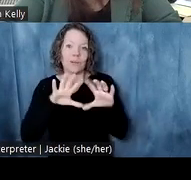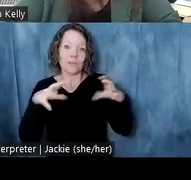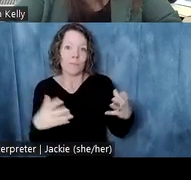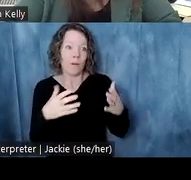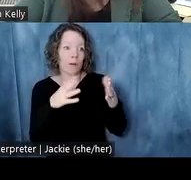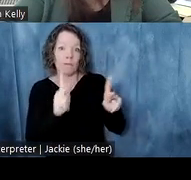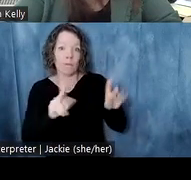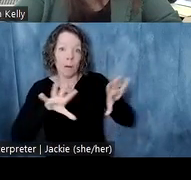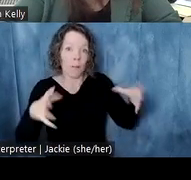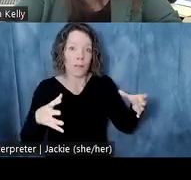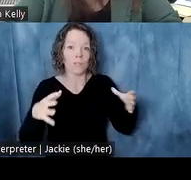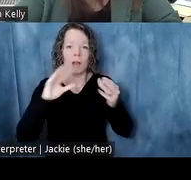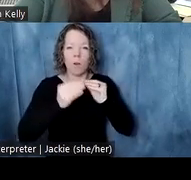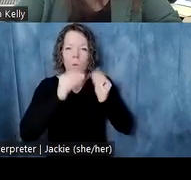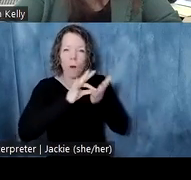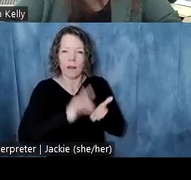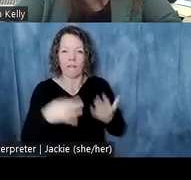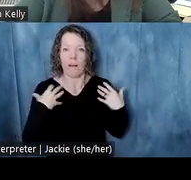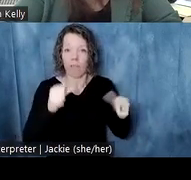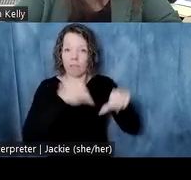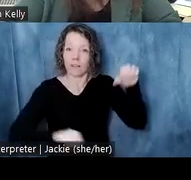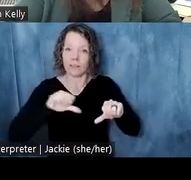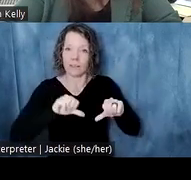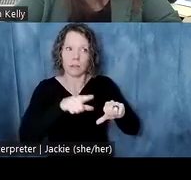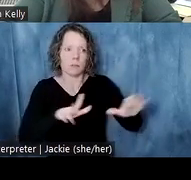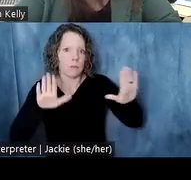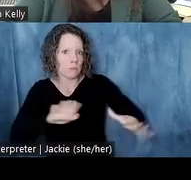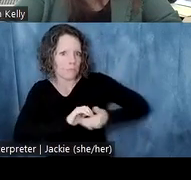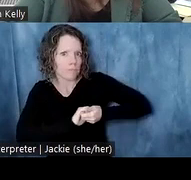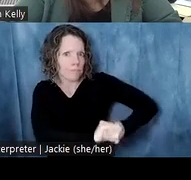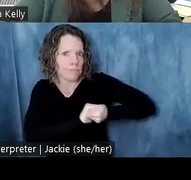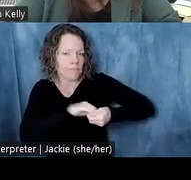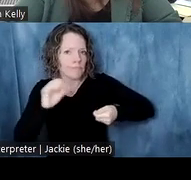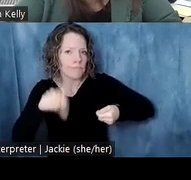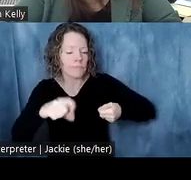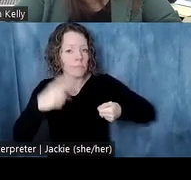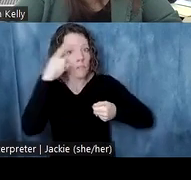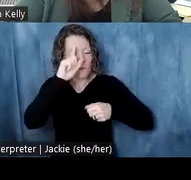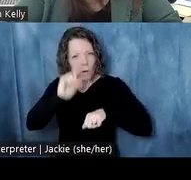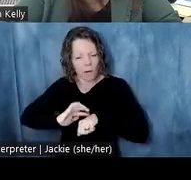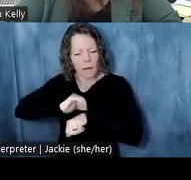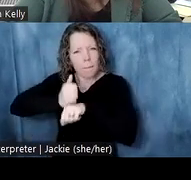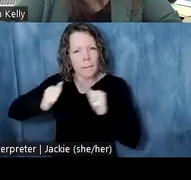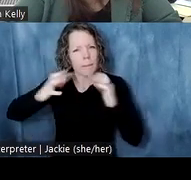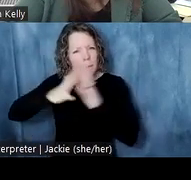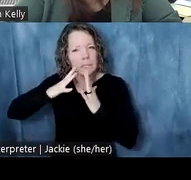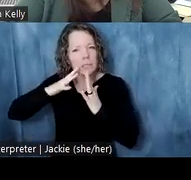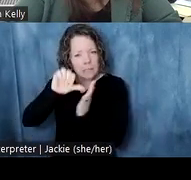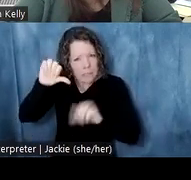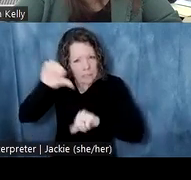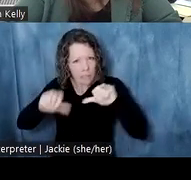Health Sciences who have been great collaborators in implementation science research. I would also